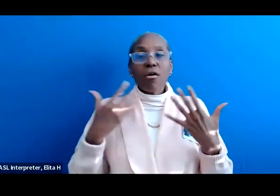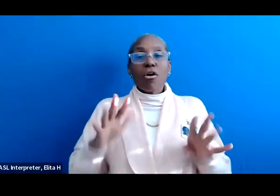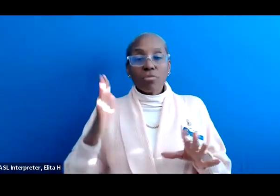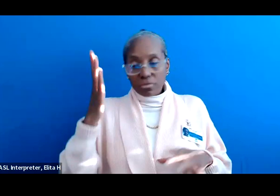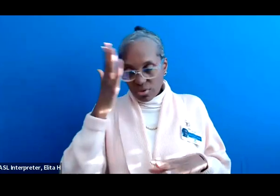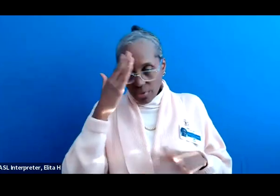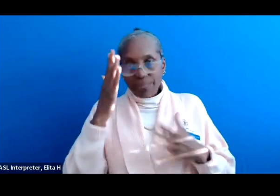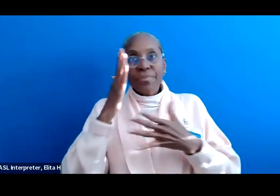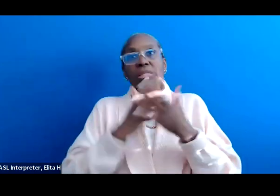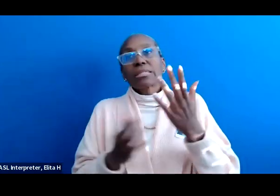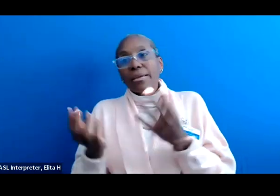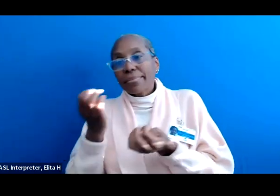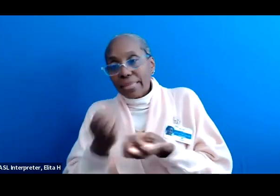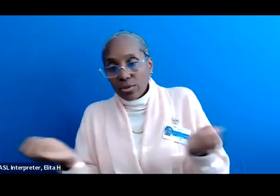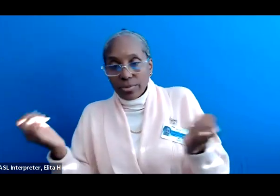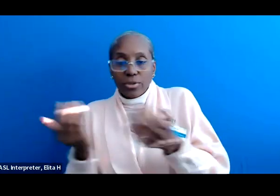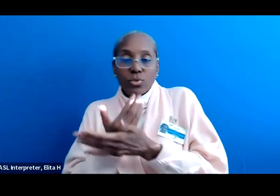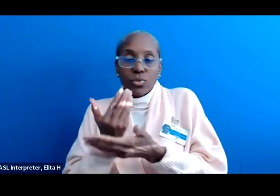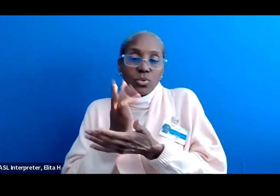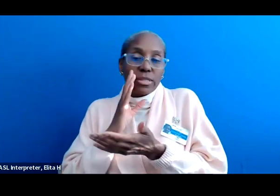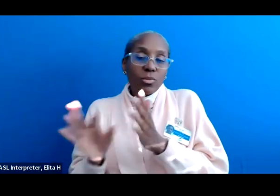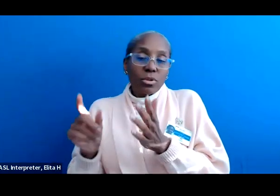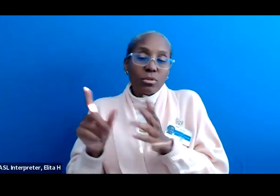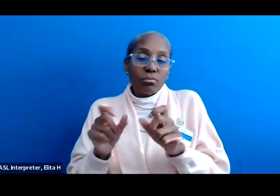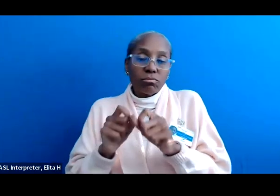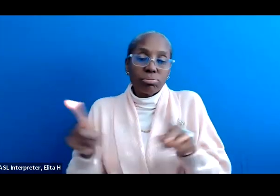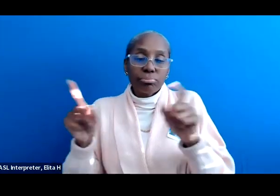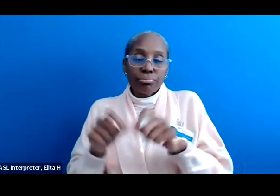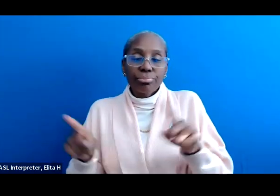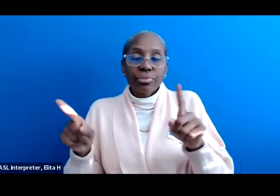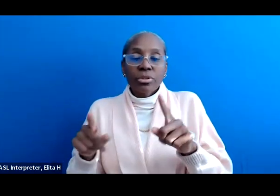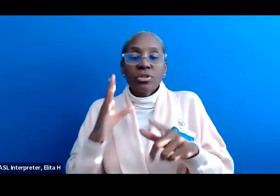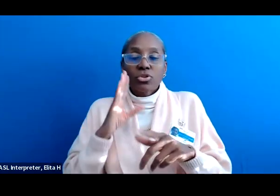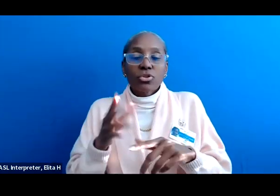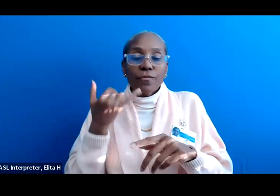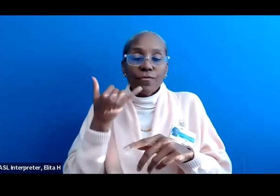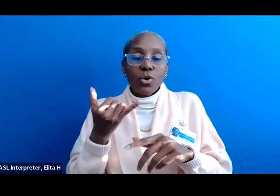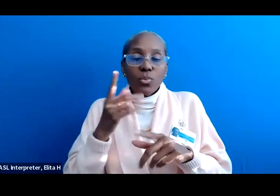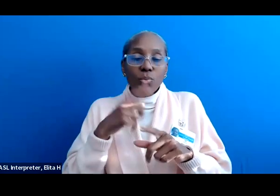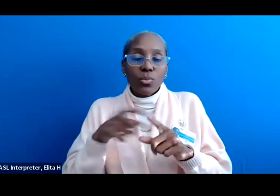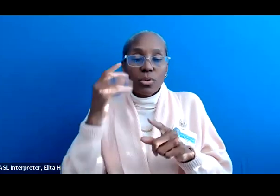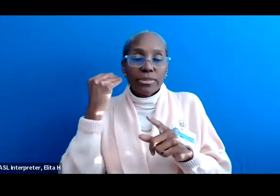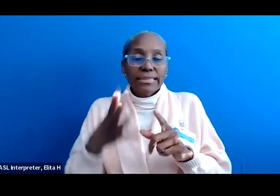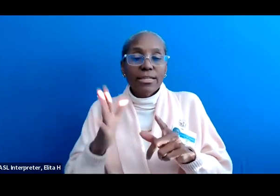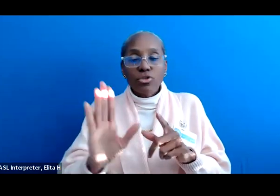There's some new devices that are going to come out, that your phone will call you and say your bladder is getting full.